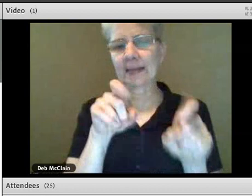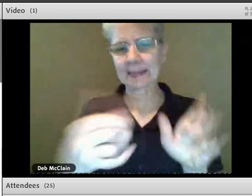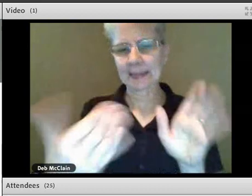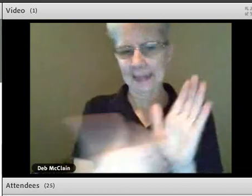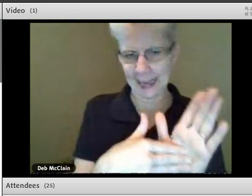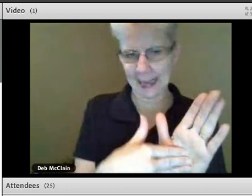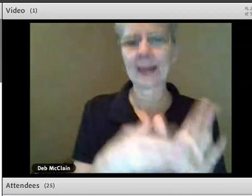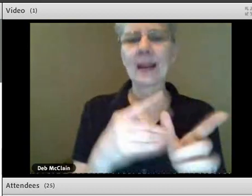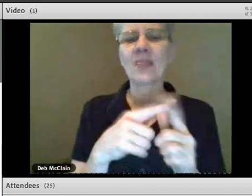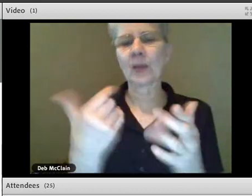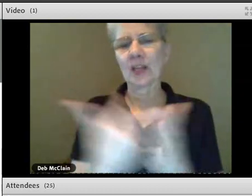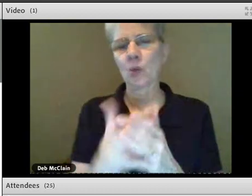they're going to get new questions.